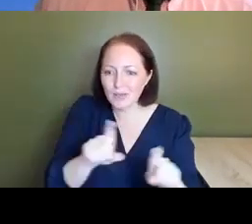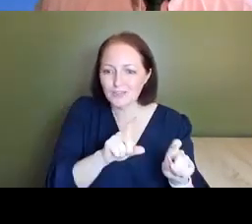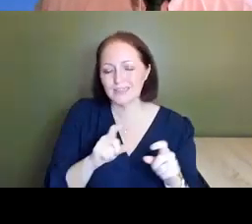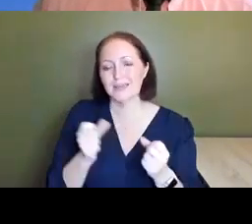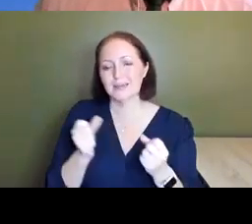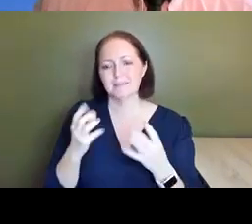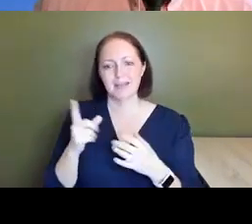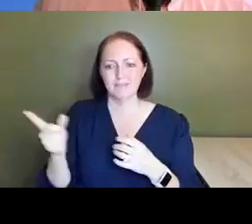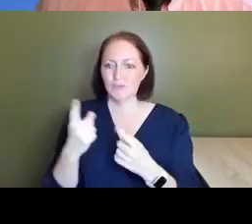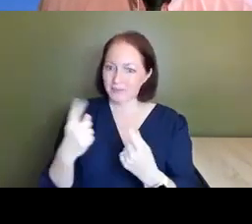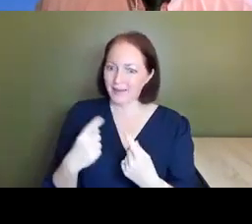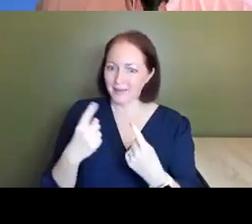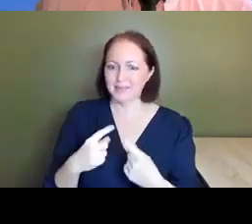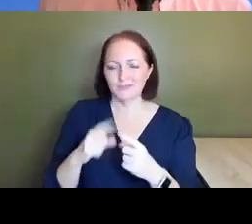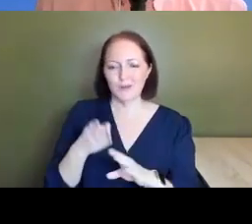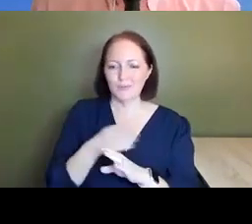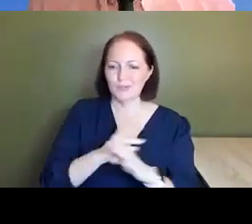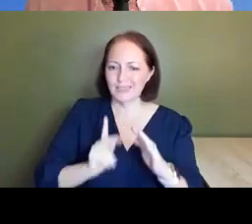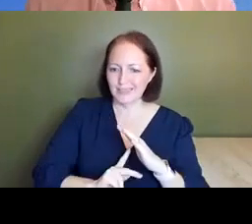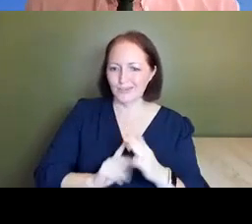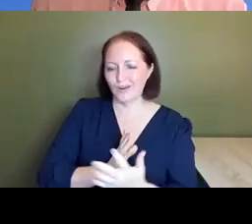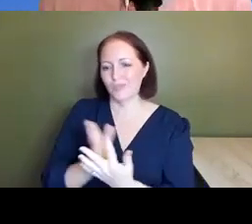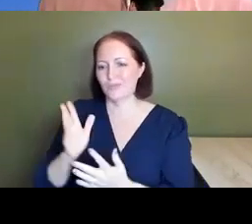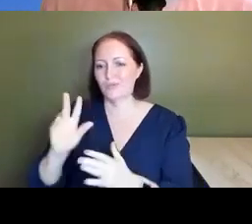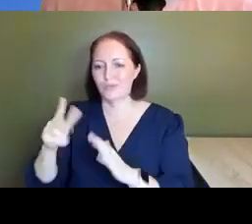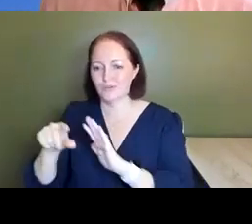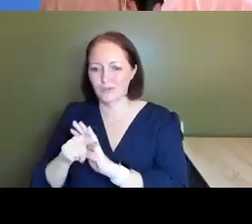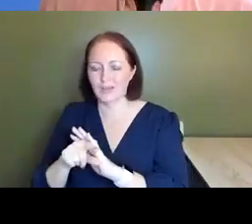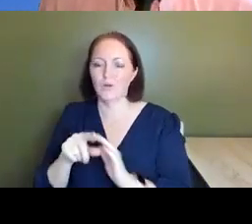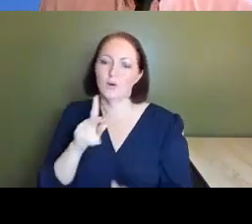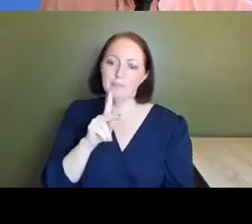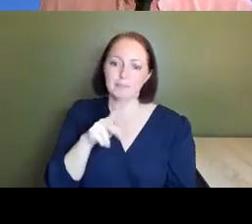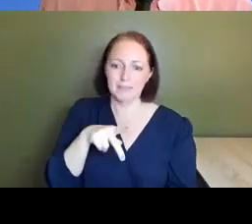coming to our PreKindergarten through grade three or P to Three Alignment Webinars over